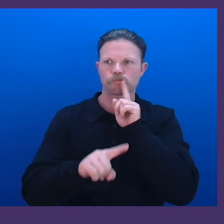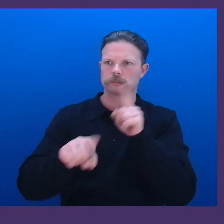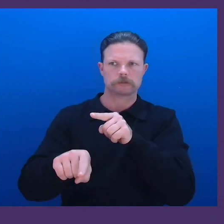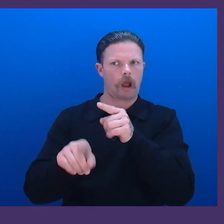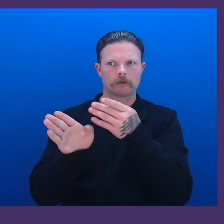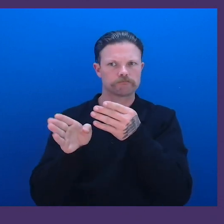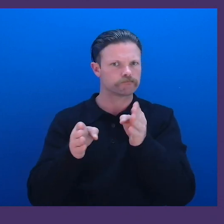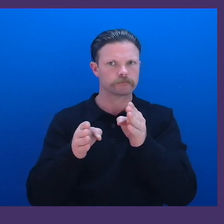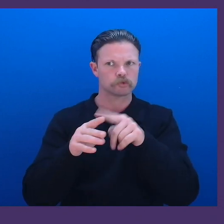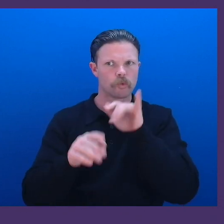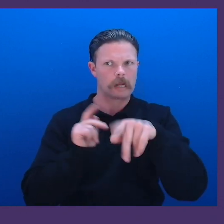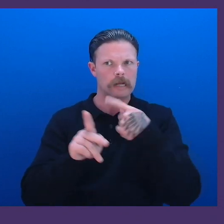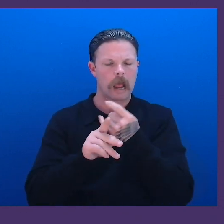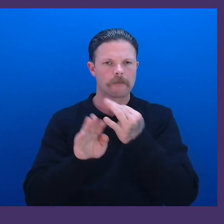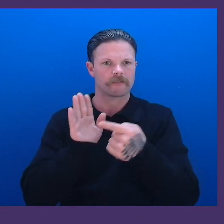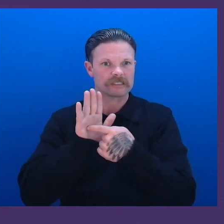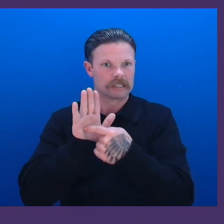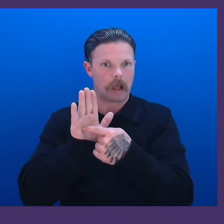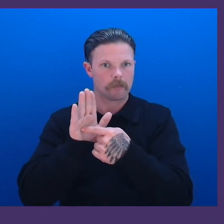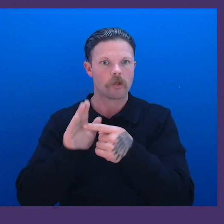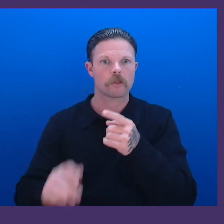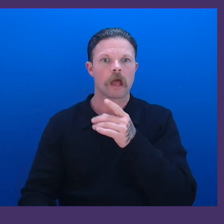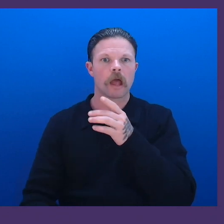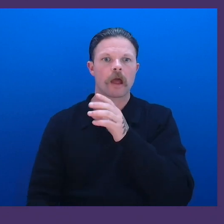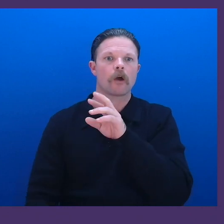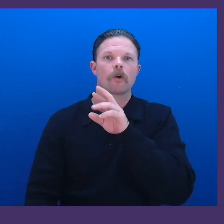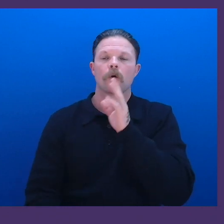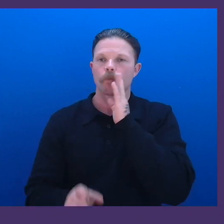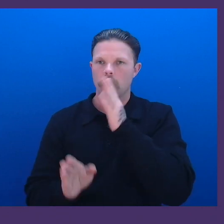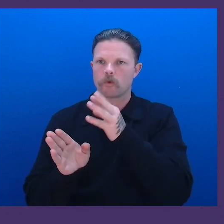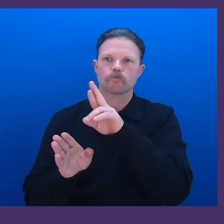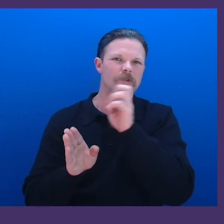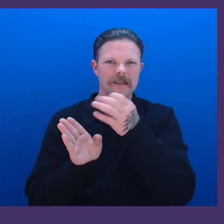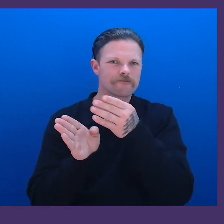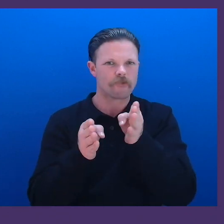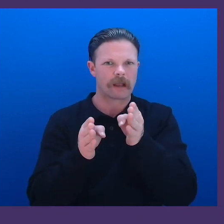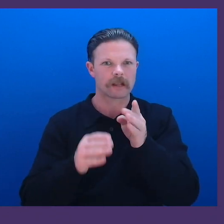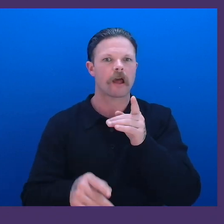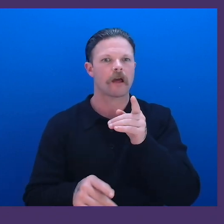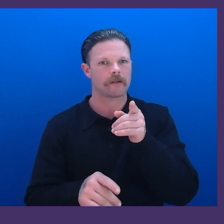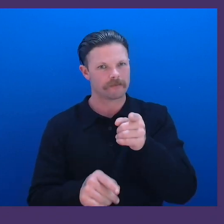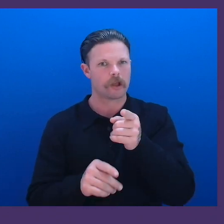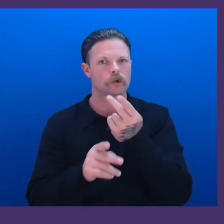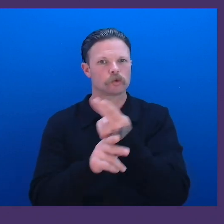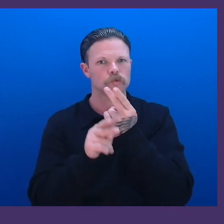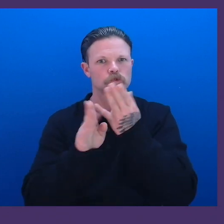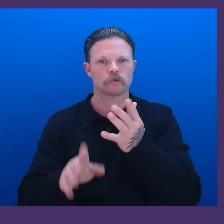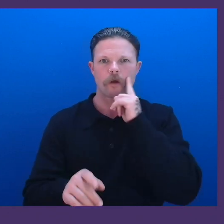to authoritative sources. So, you can see that the risks of AI, they are multiple.